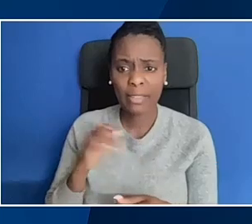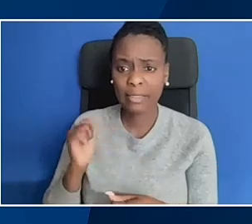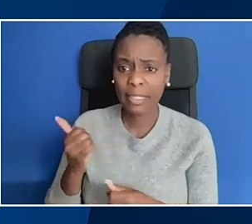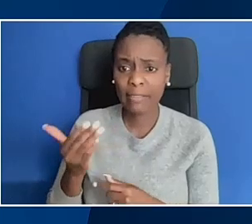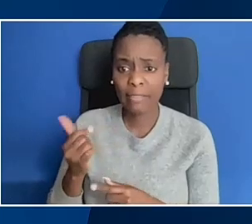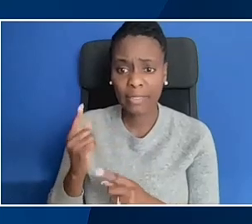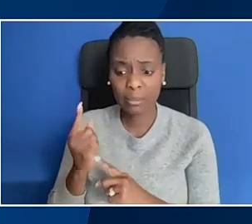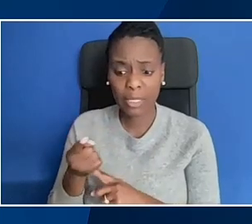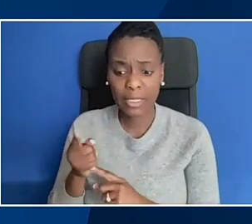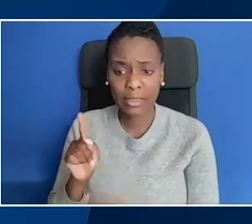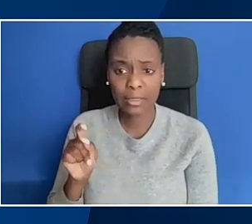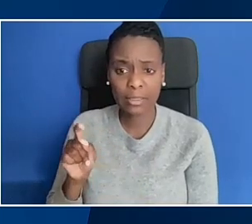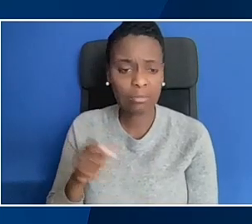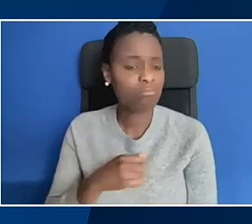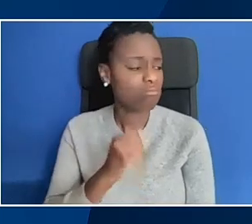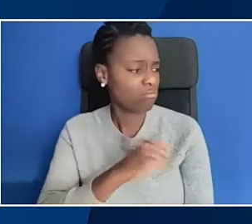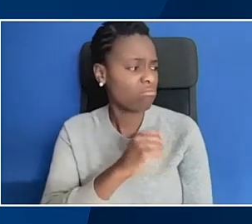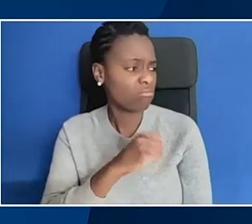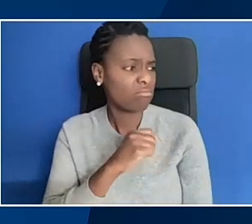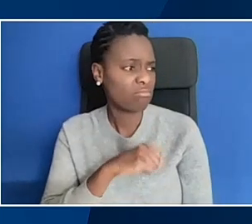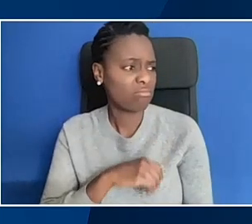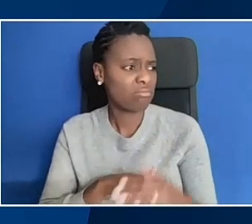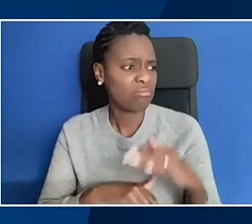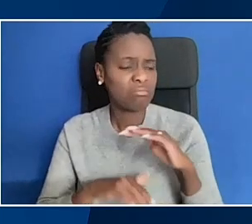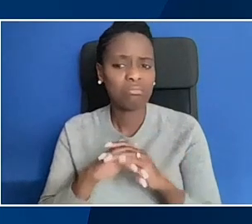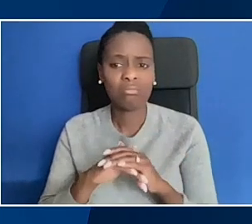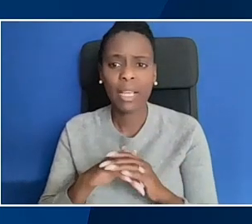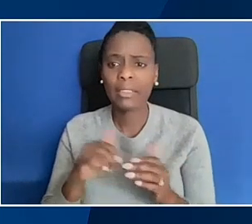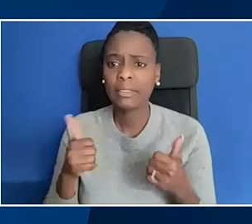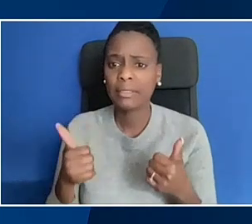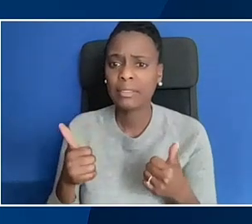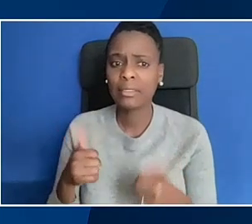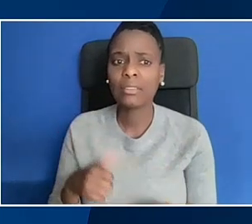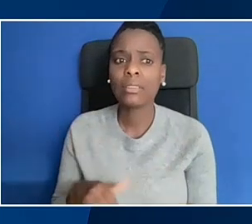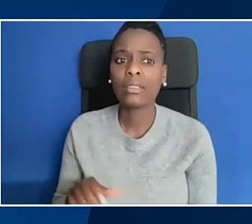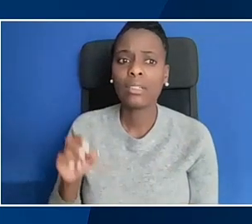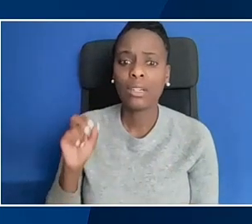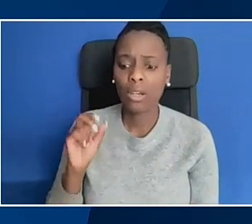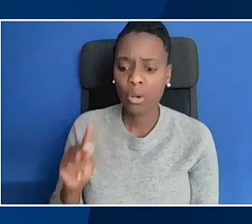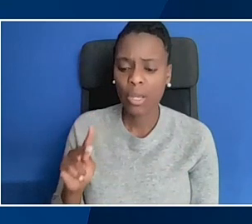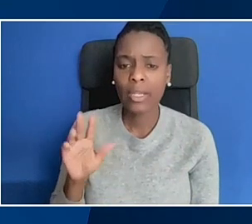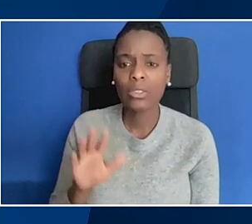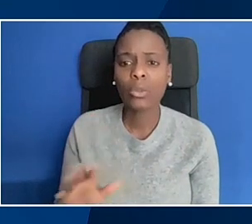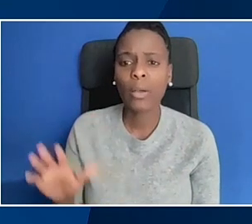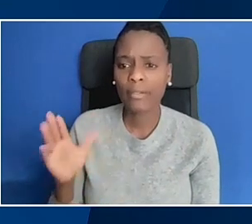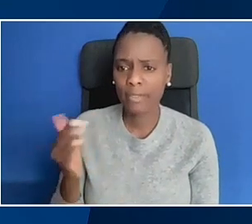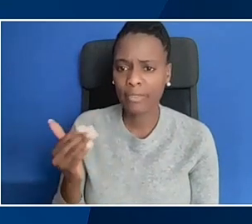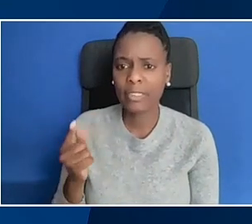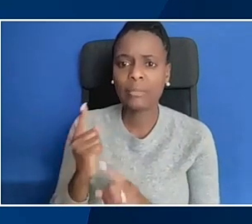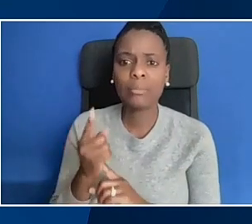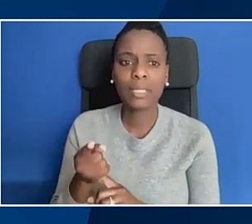I think maximum, yeah. Okay. Alright. So, for a 15-minute caucus, we'll say, please raise your virtual hand